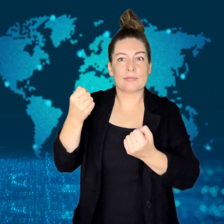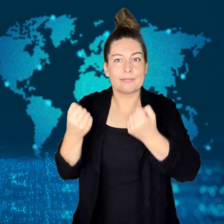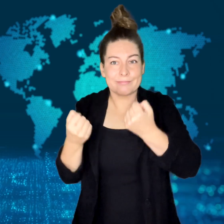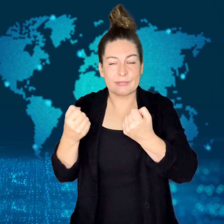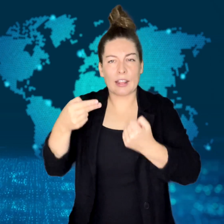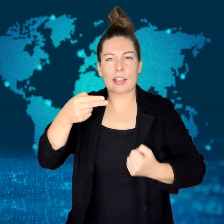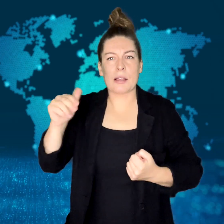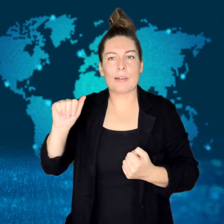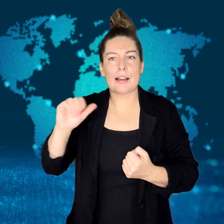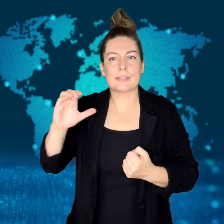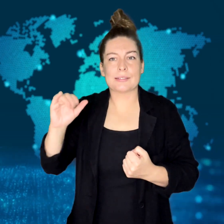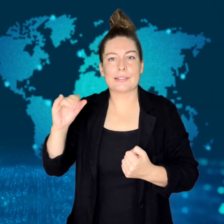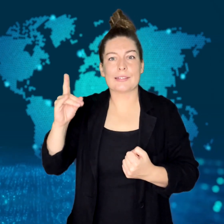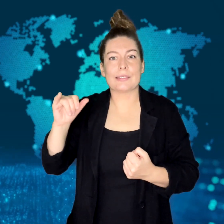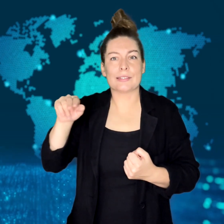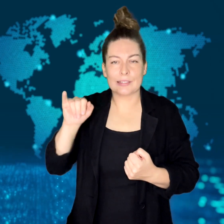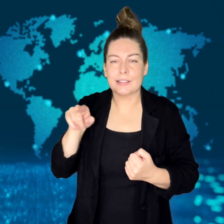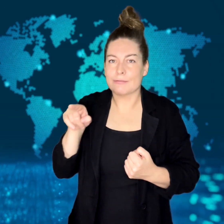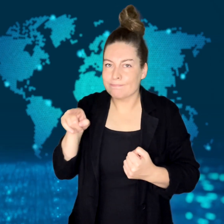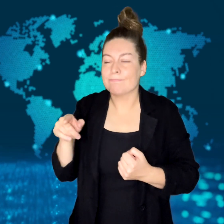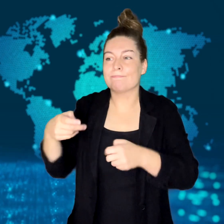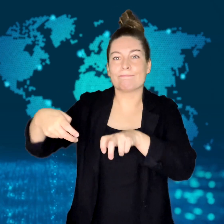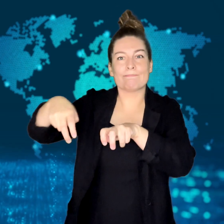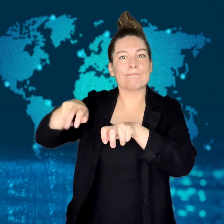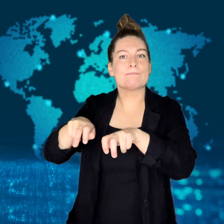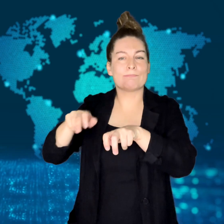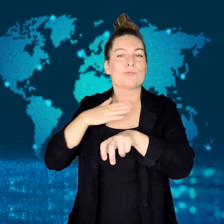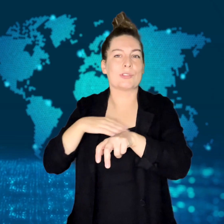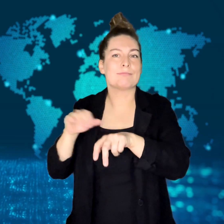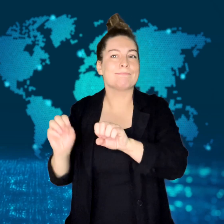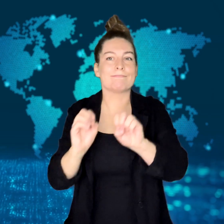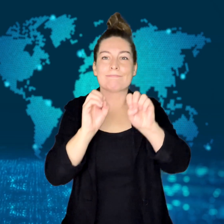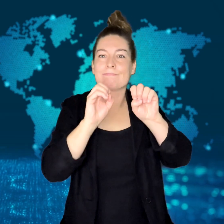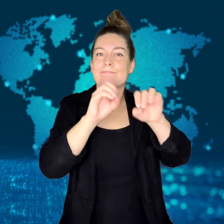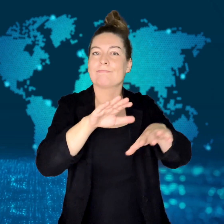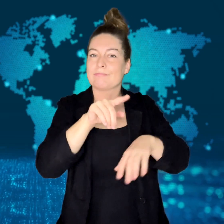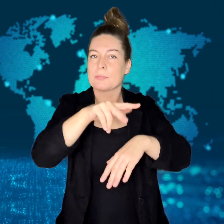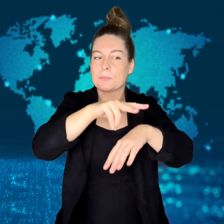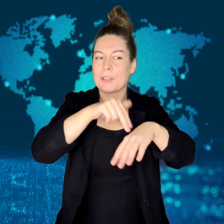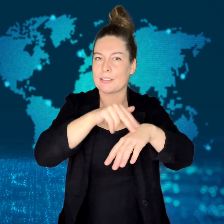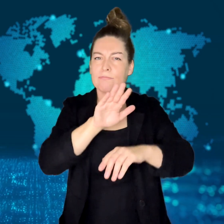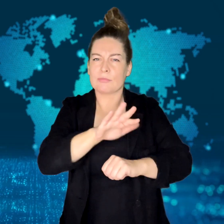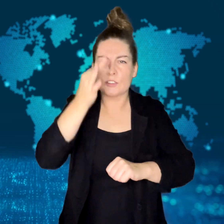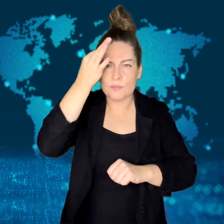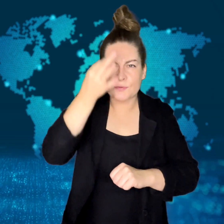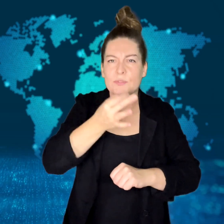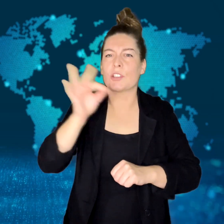The delivery driver, Accidini, delivered him safely